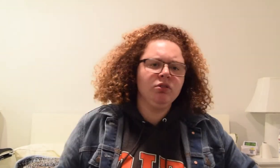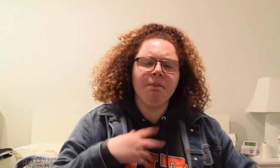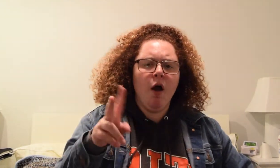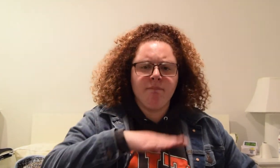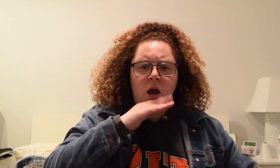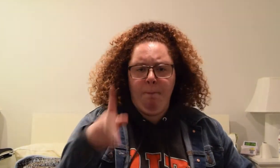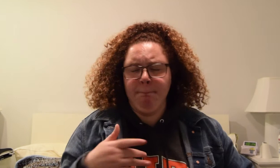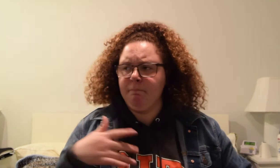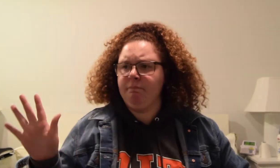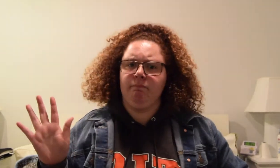I'm just very fed up